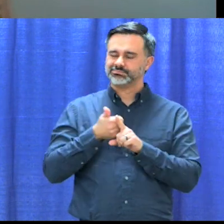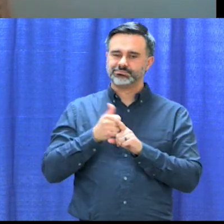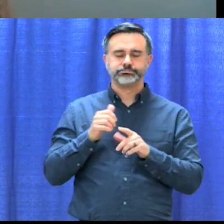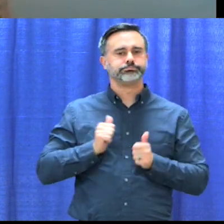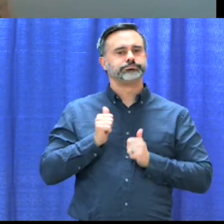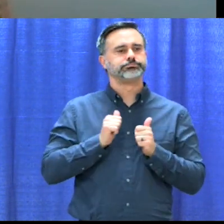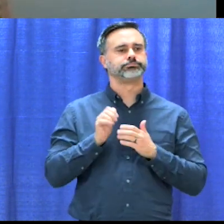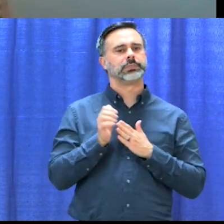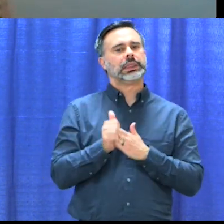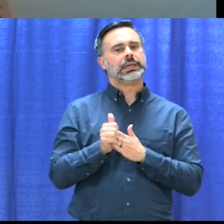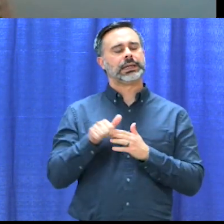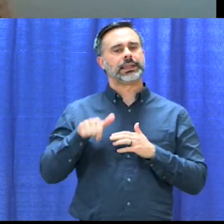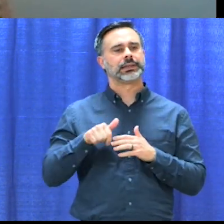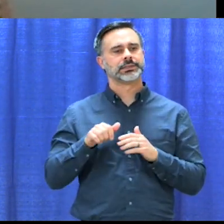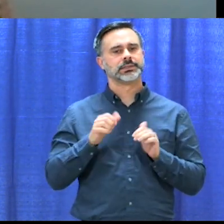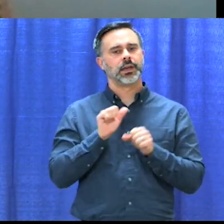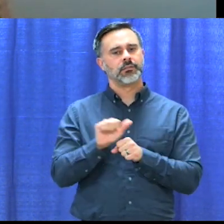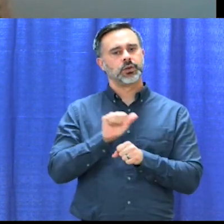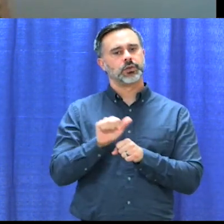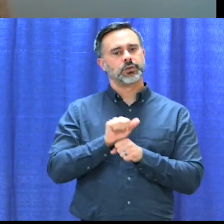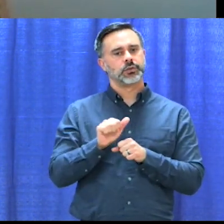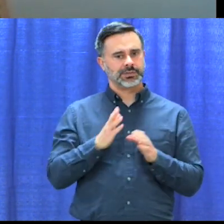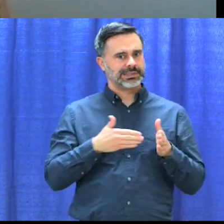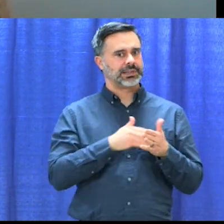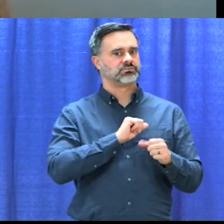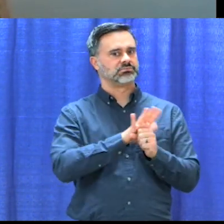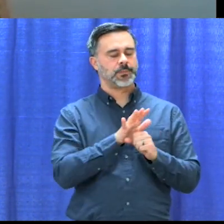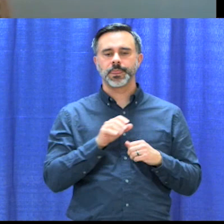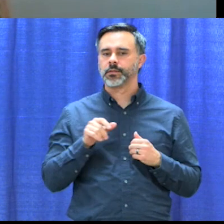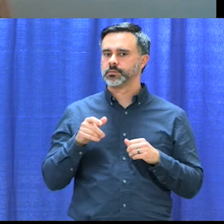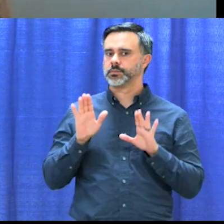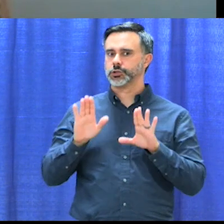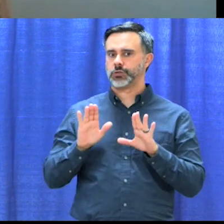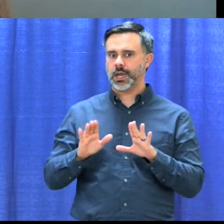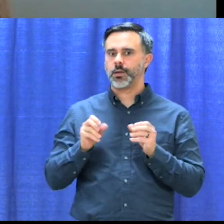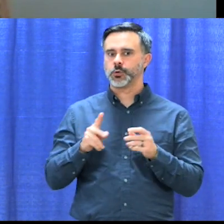to the Corona virus and Verizon so grateful for the opportunity to continue partnering with you.